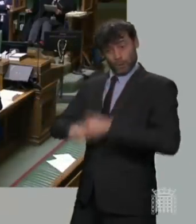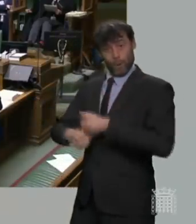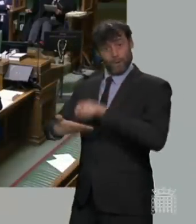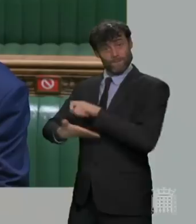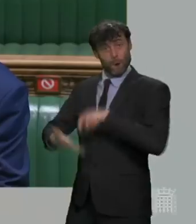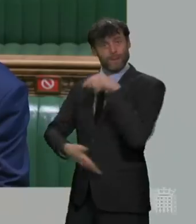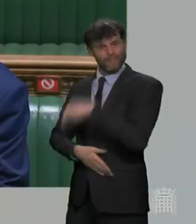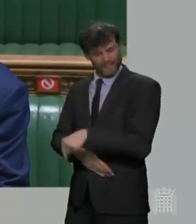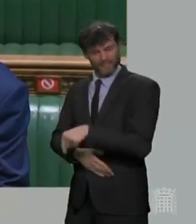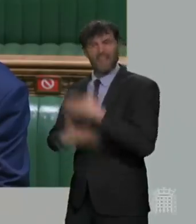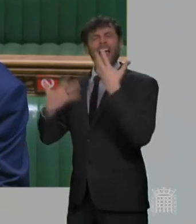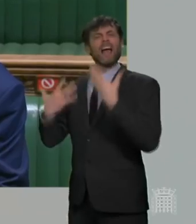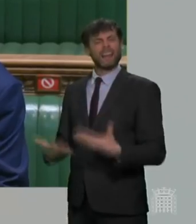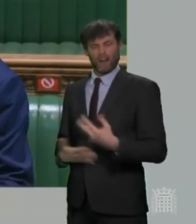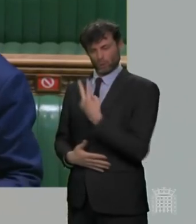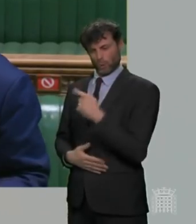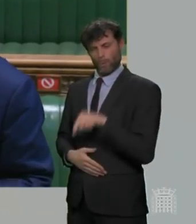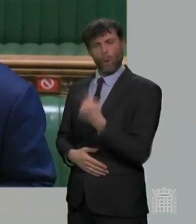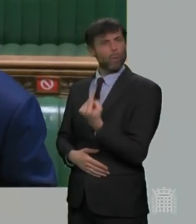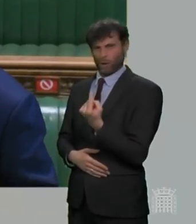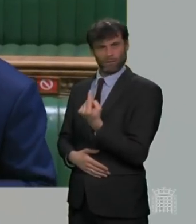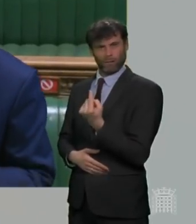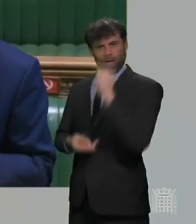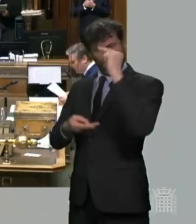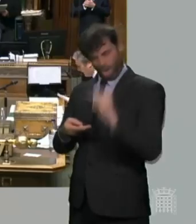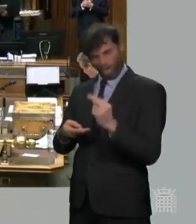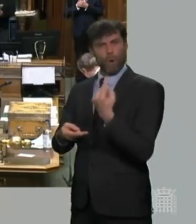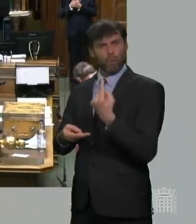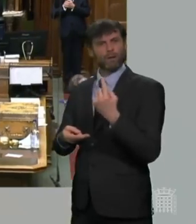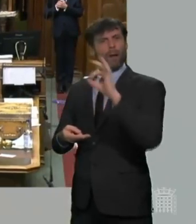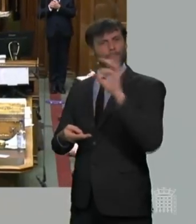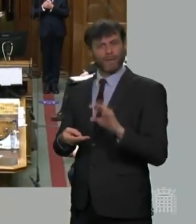us, is he now breaking promise after promise? >> The Prime Minister